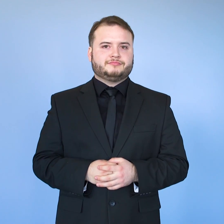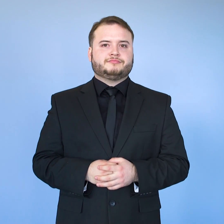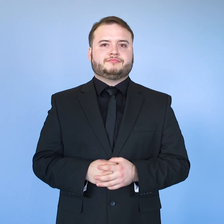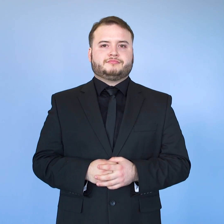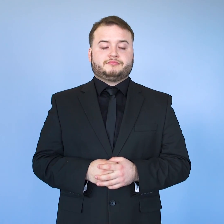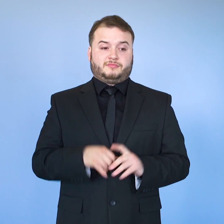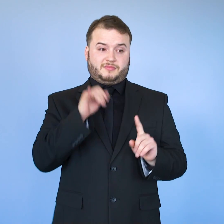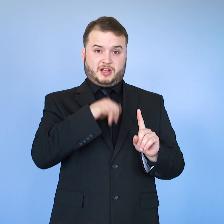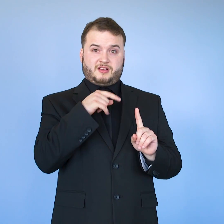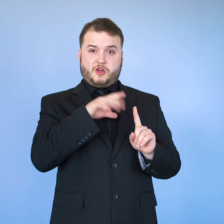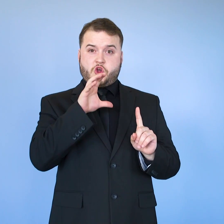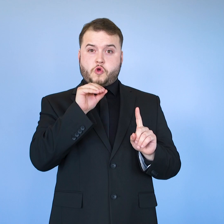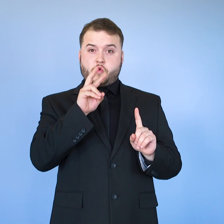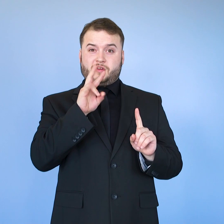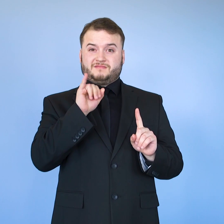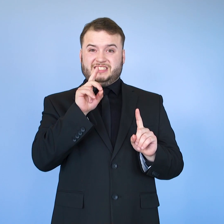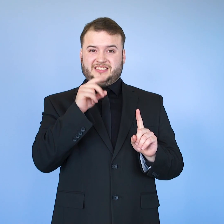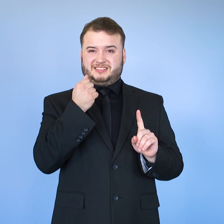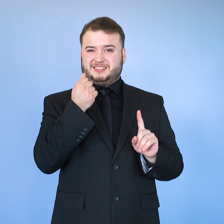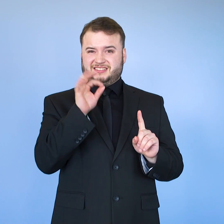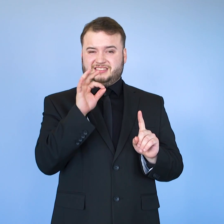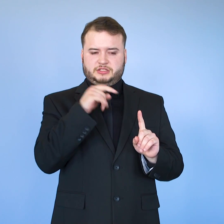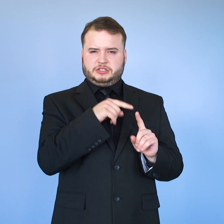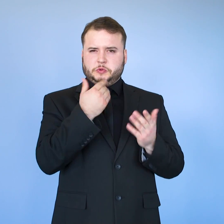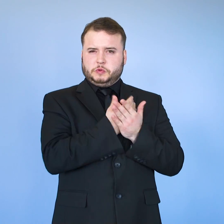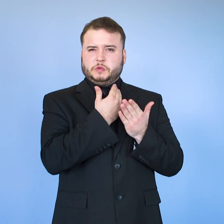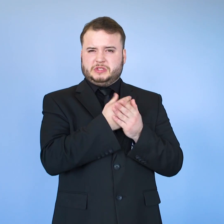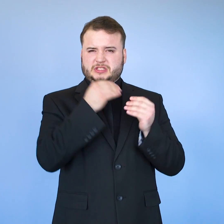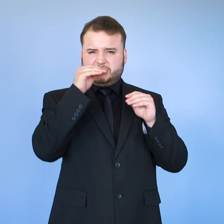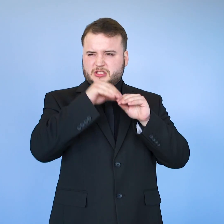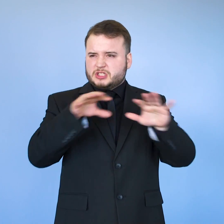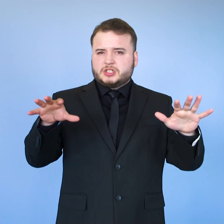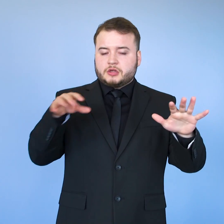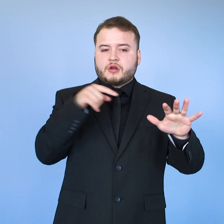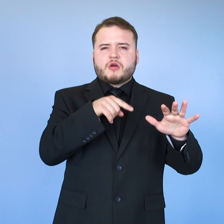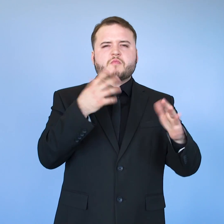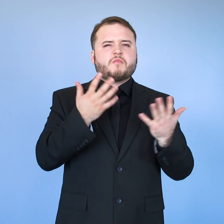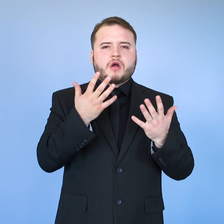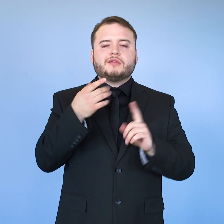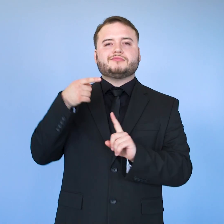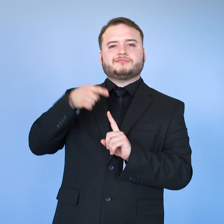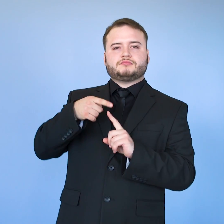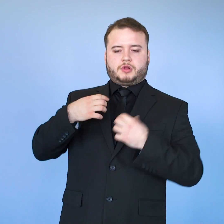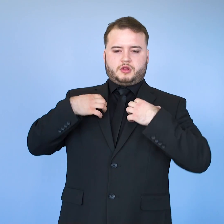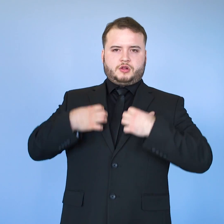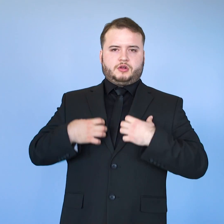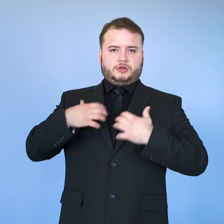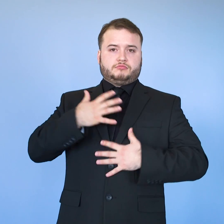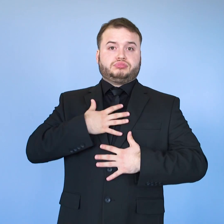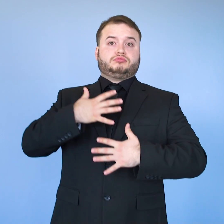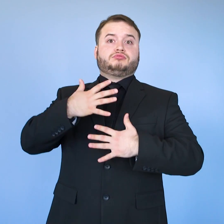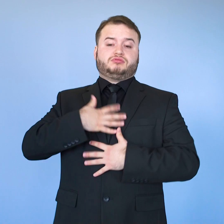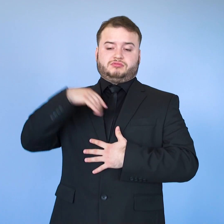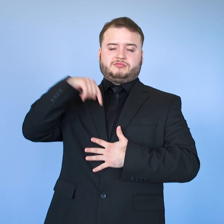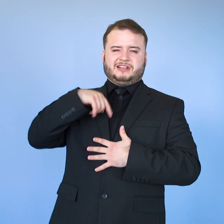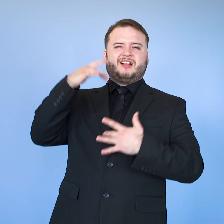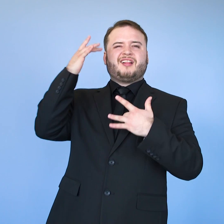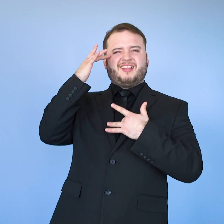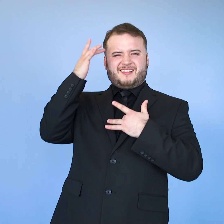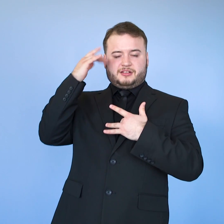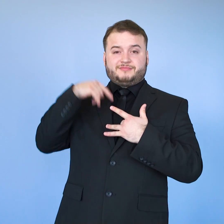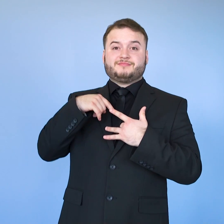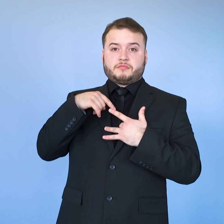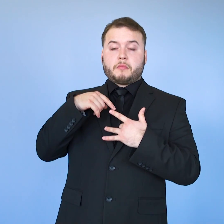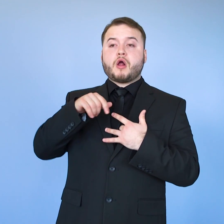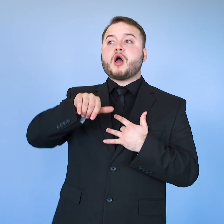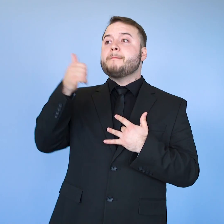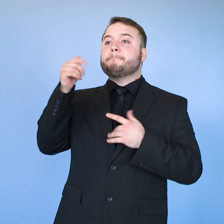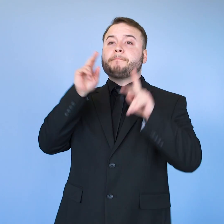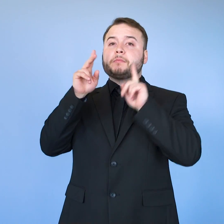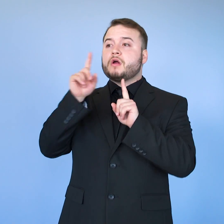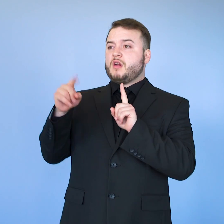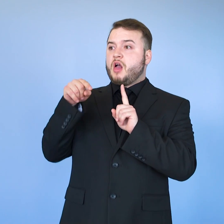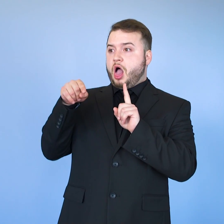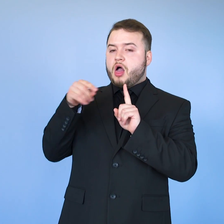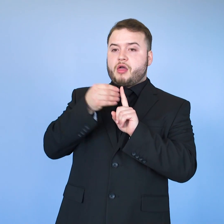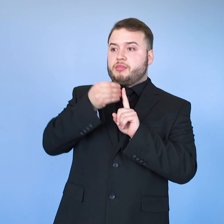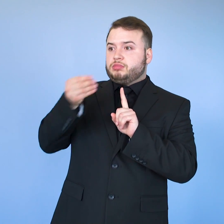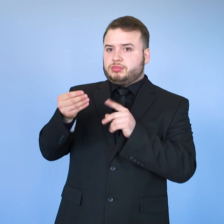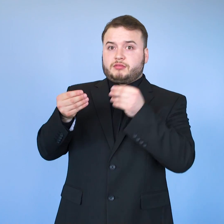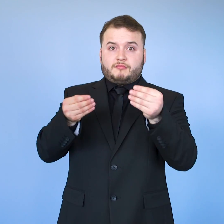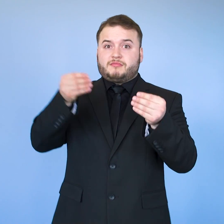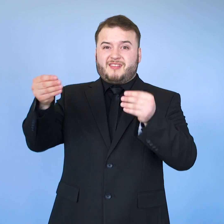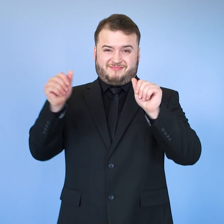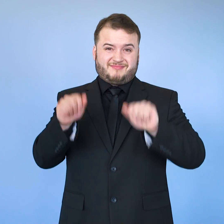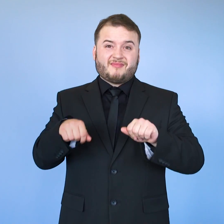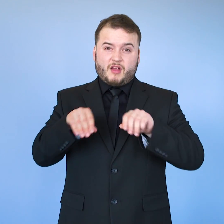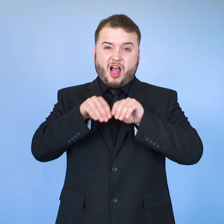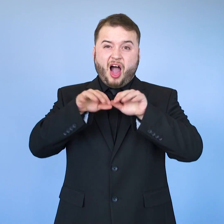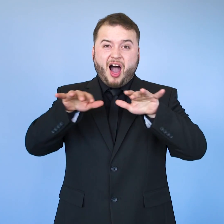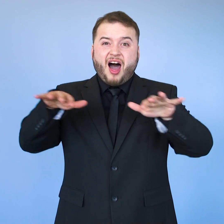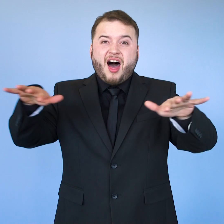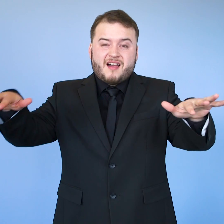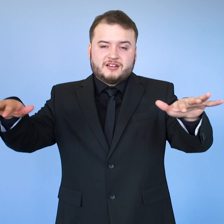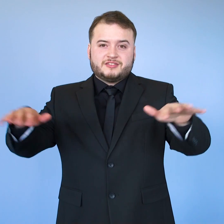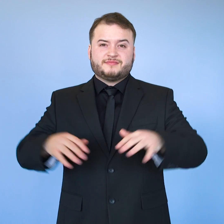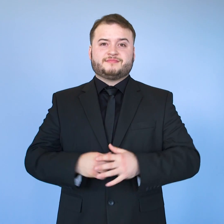The novel coronavirus causes respiratory illness in people and can spread from person to person.